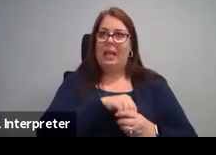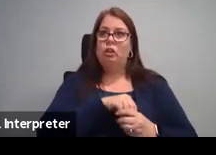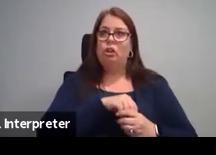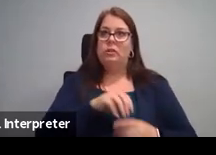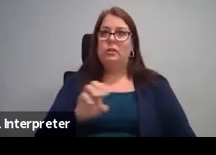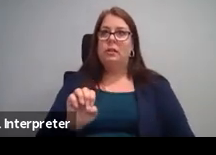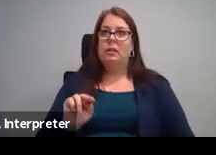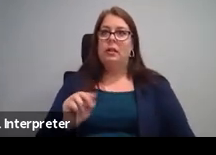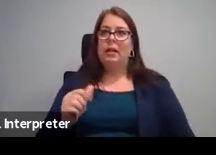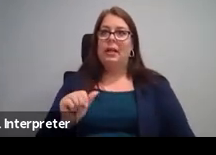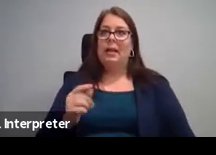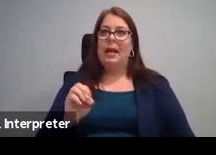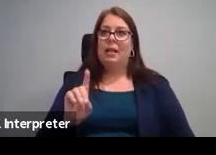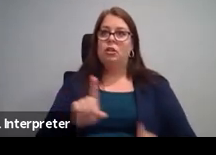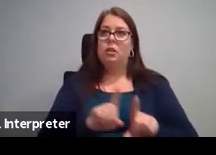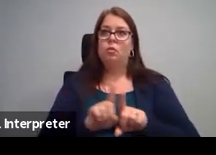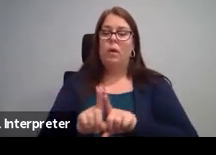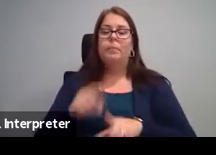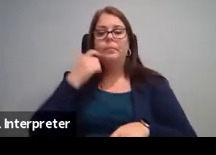Laurie Arnold: This leads us to this next point elements to consider.